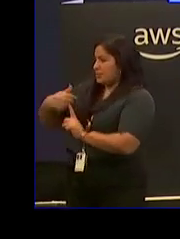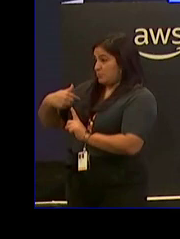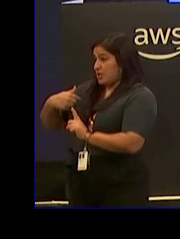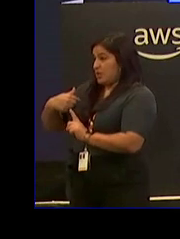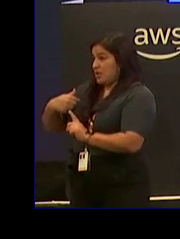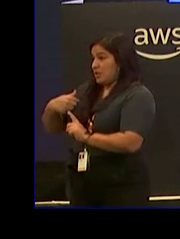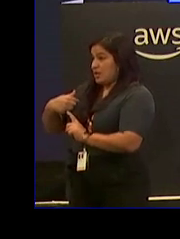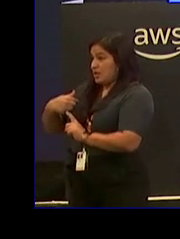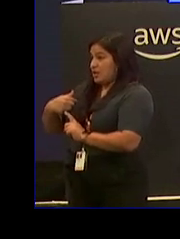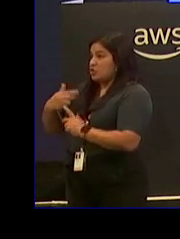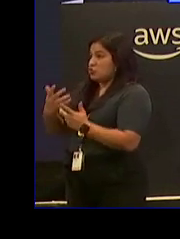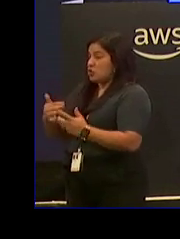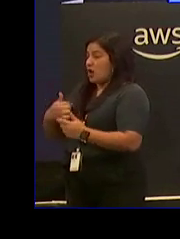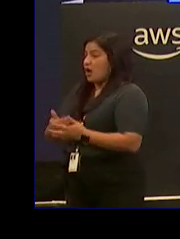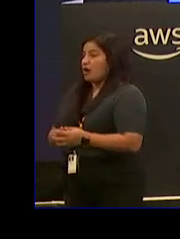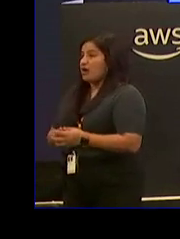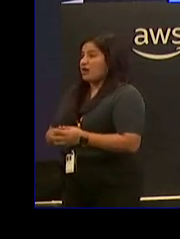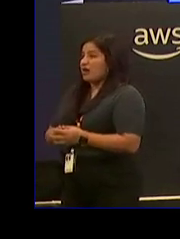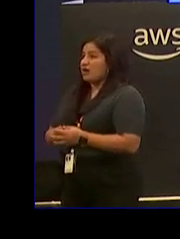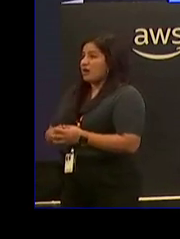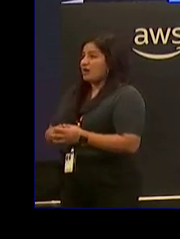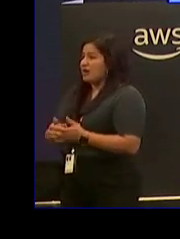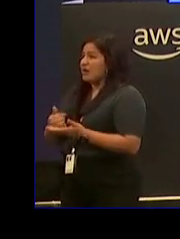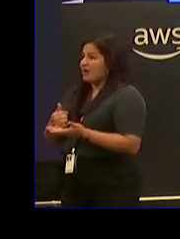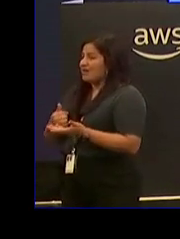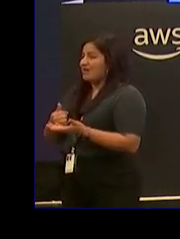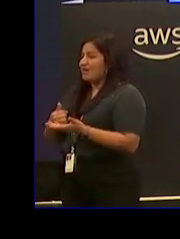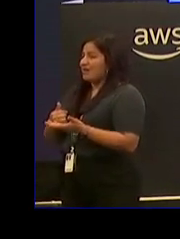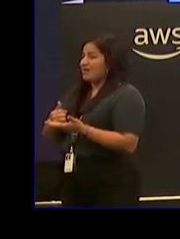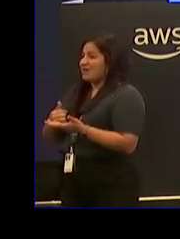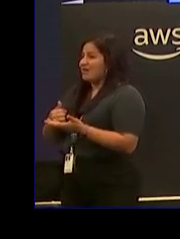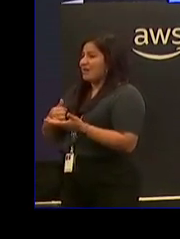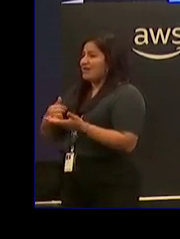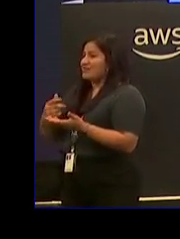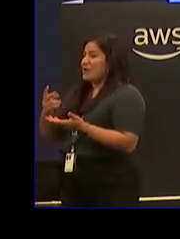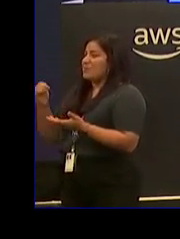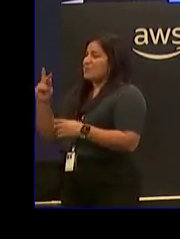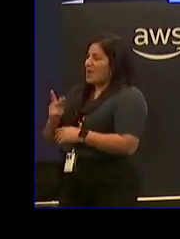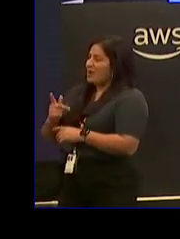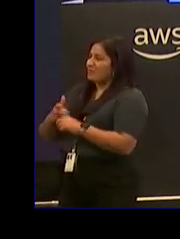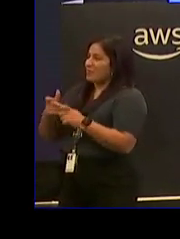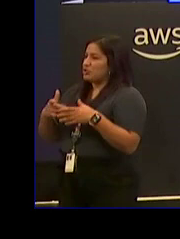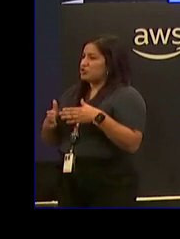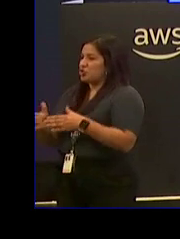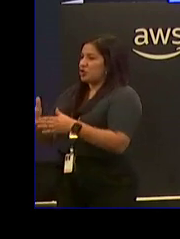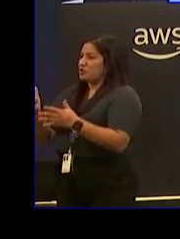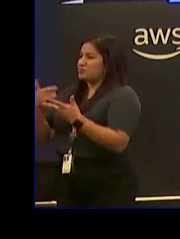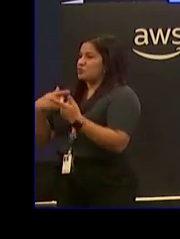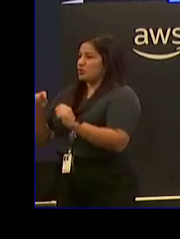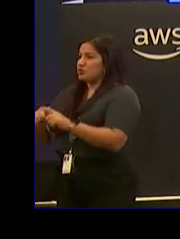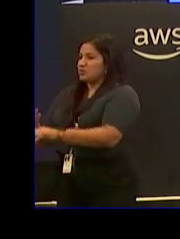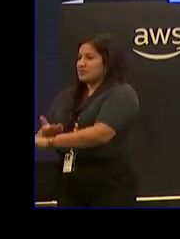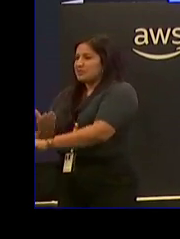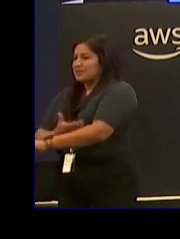so I've embarked on a journey of building a proof of concept application.